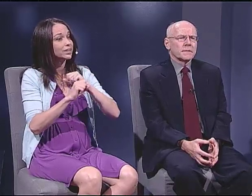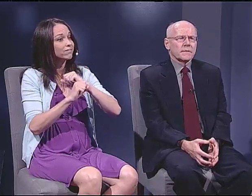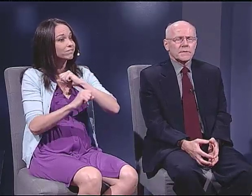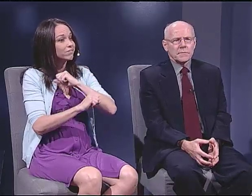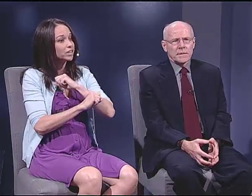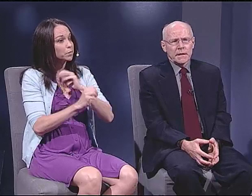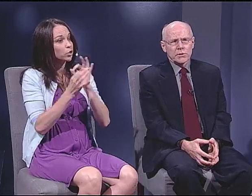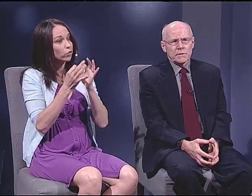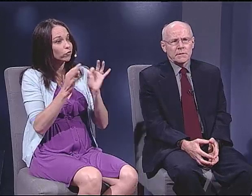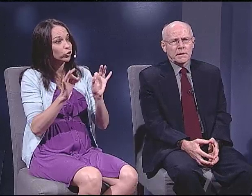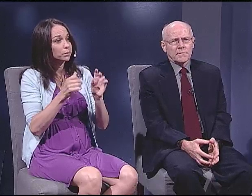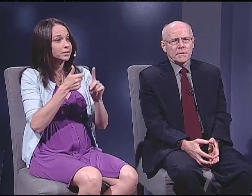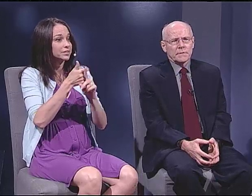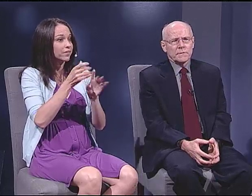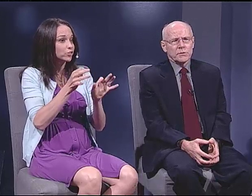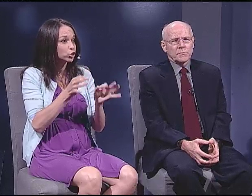self-determination of an individual.